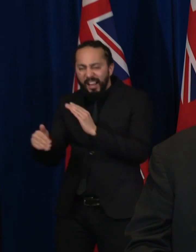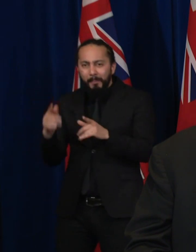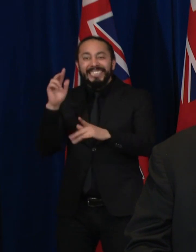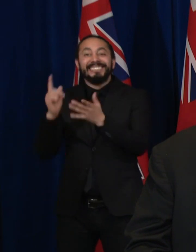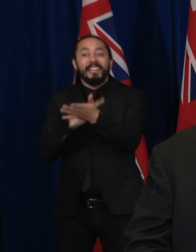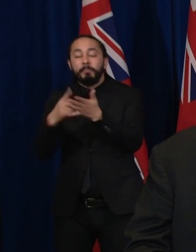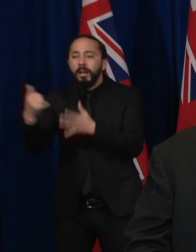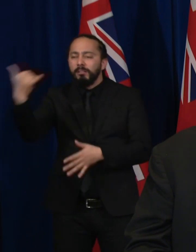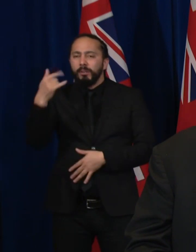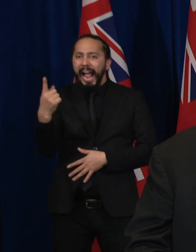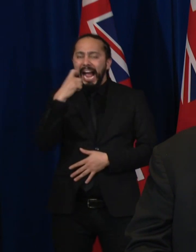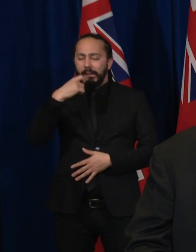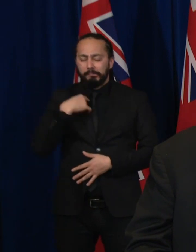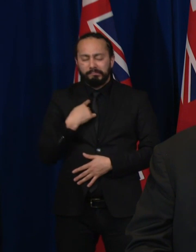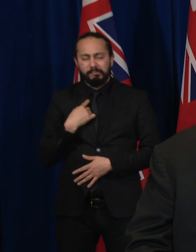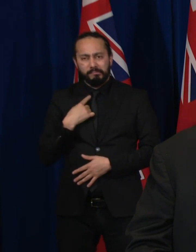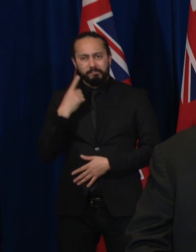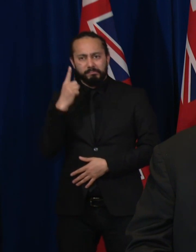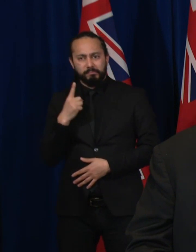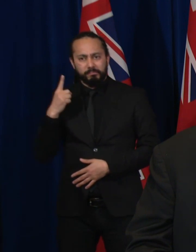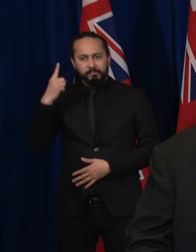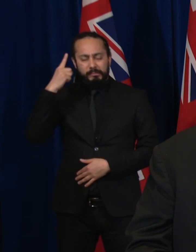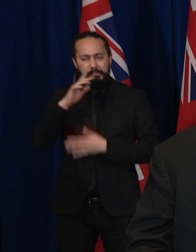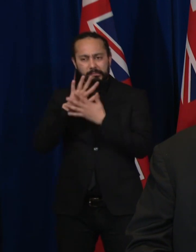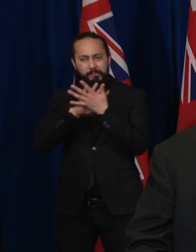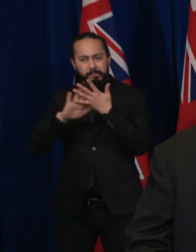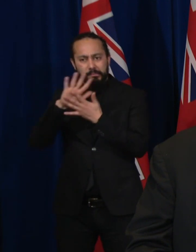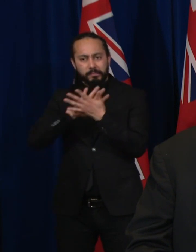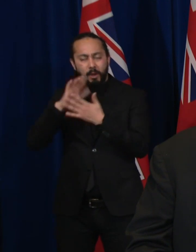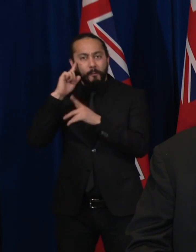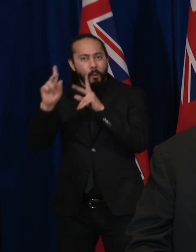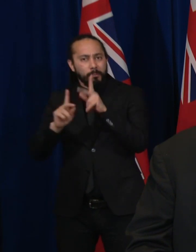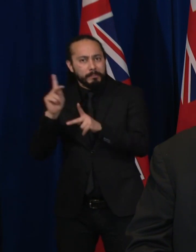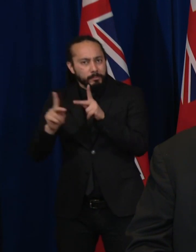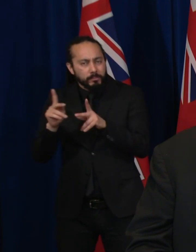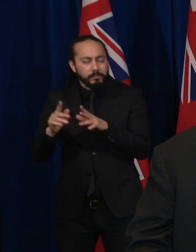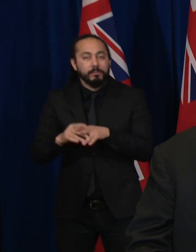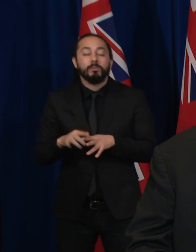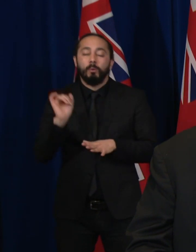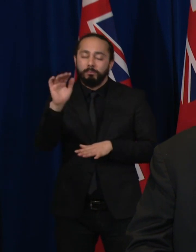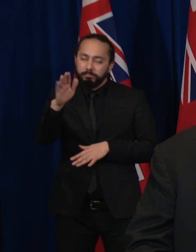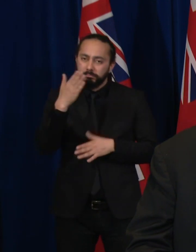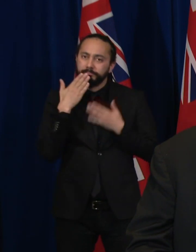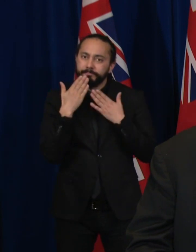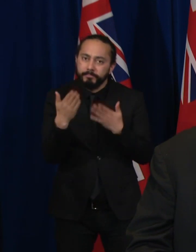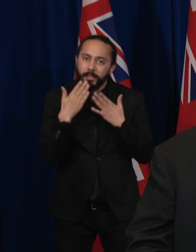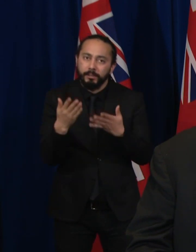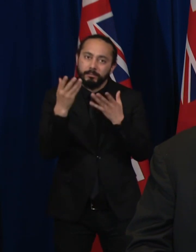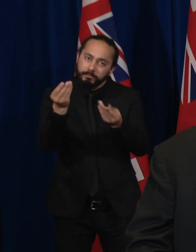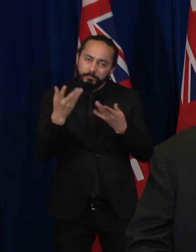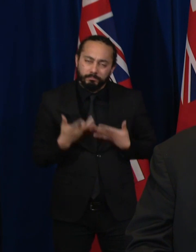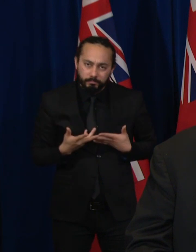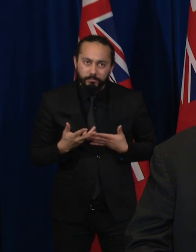little grey for people, and I appreciate that. I think on that area that would be